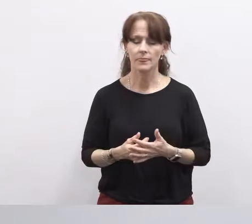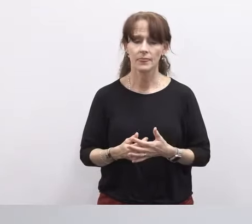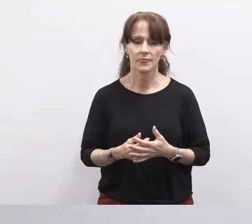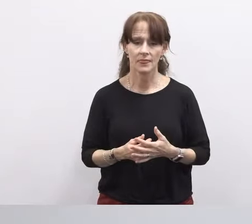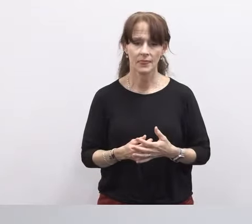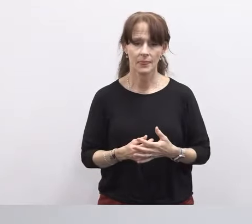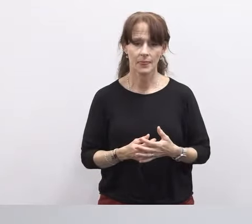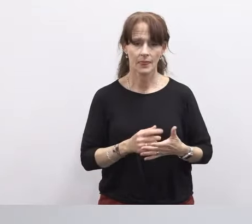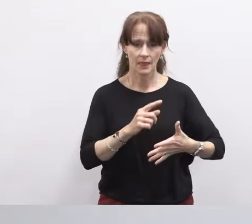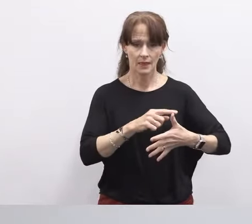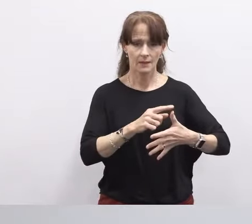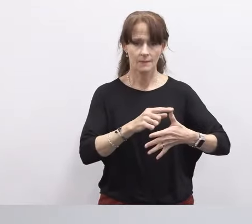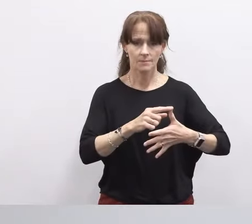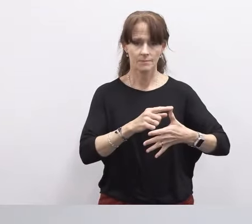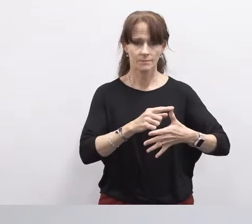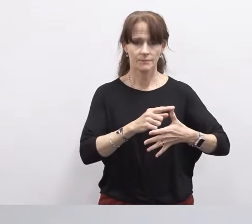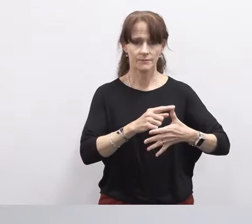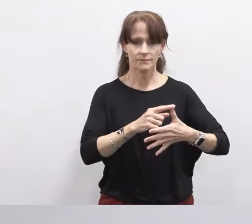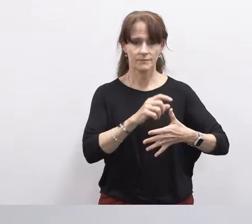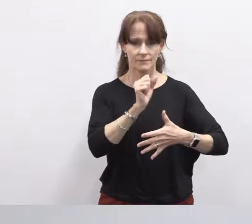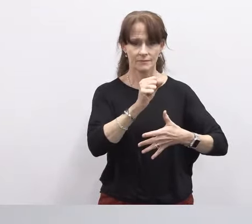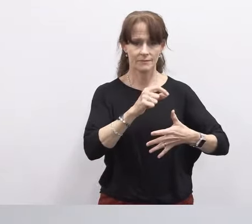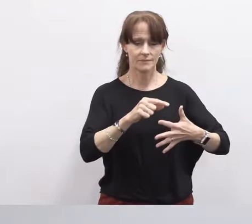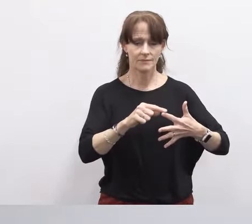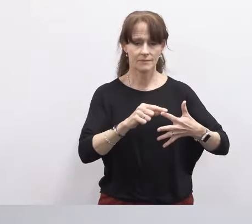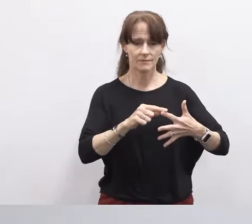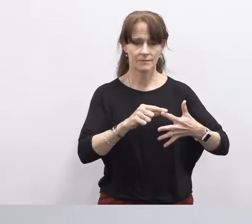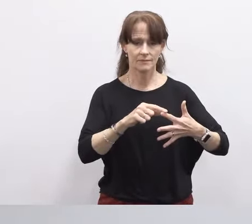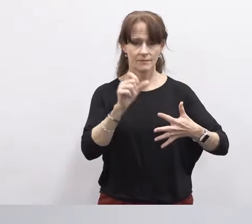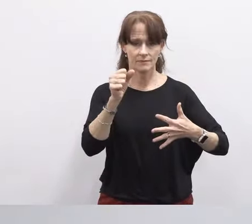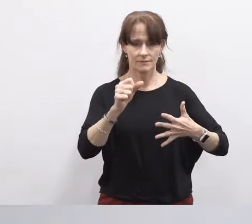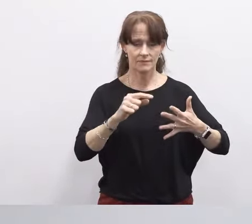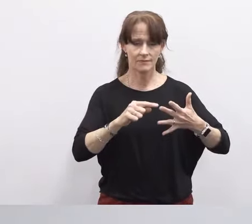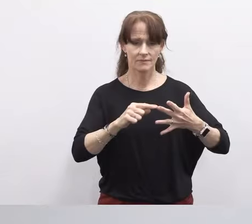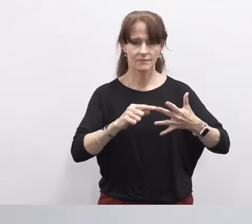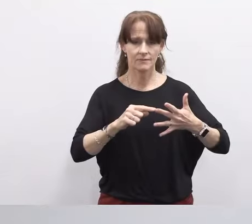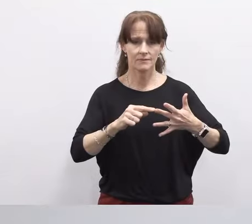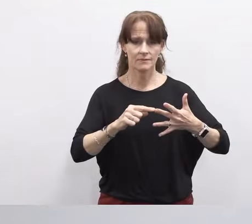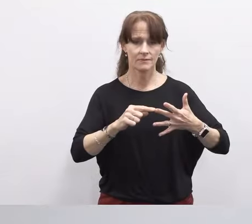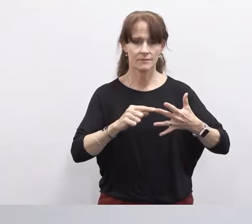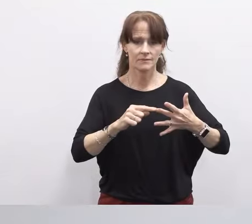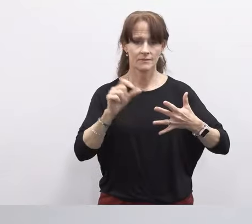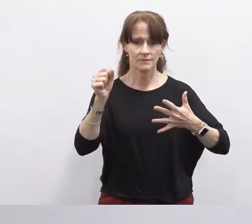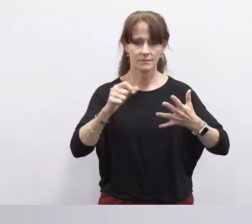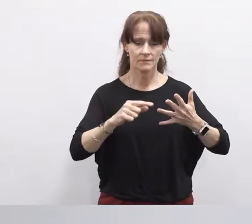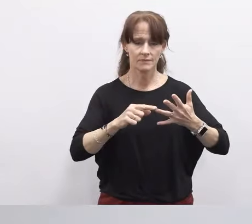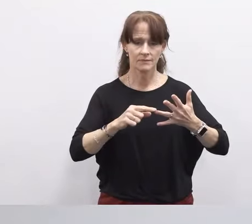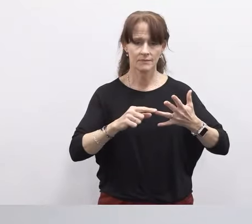Mr. Otto, how do you vote? Aye. Ms. Craighead. - Aye. Ms. Kerr. - Aye. Mr. Miller. - Aye.